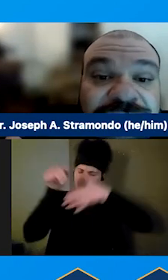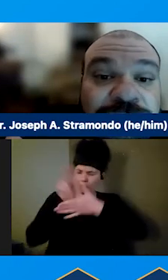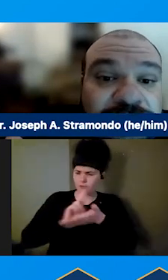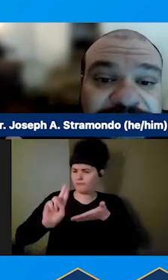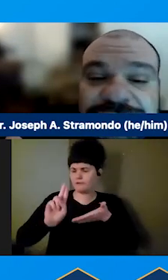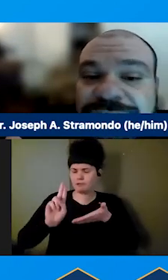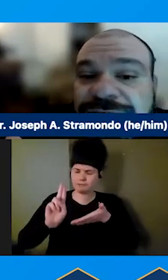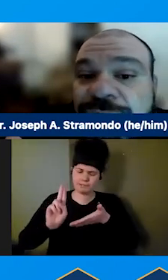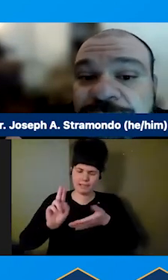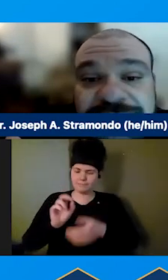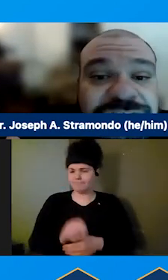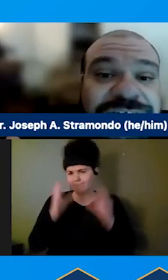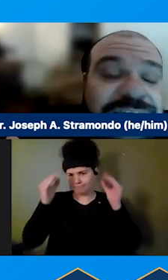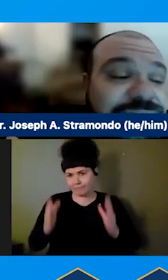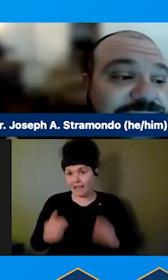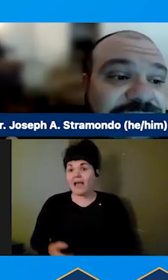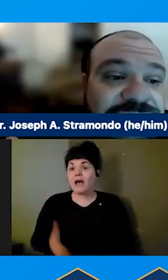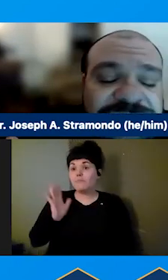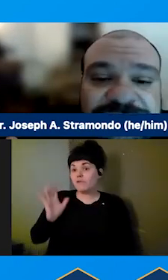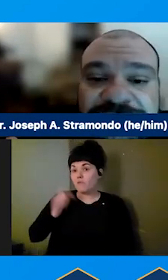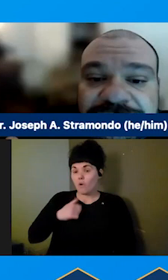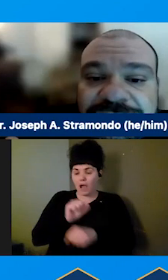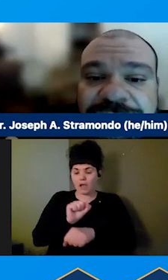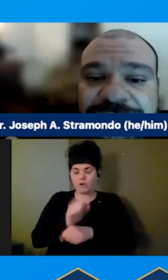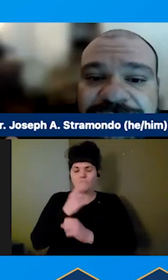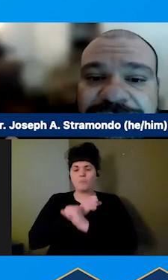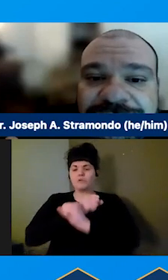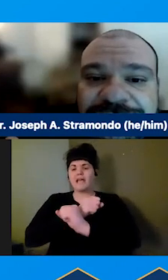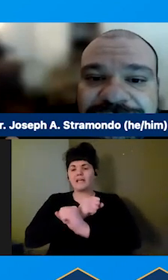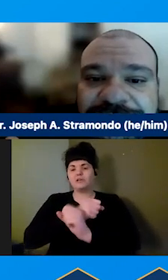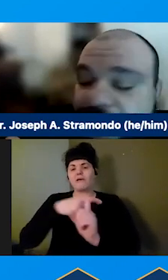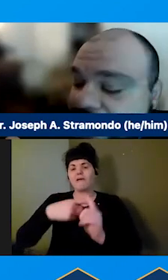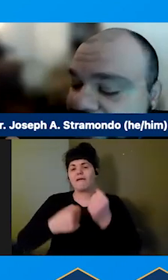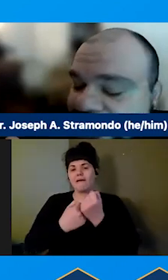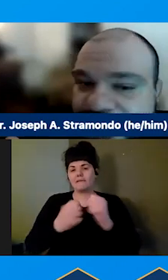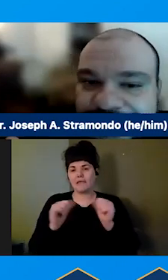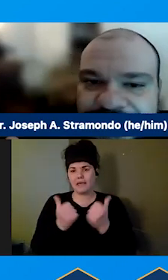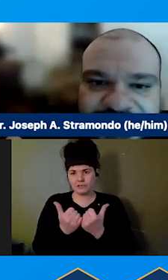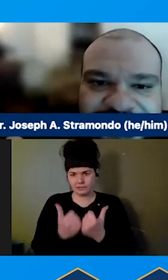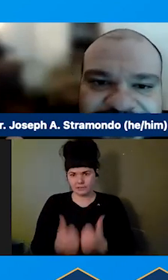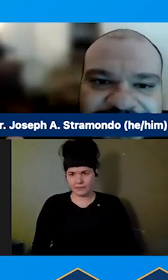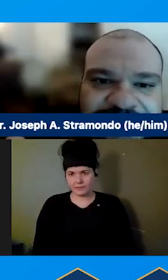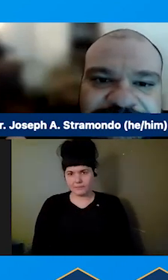at a university, I actually worked for a protection and advocacy agency. I am a proud